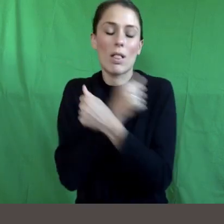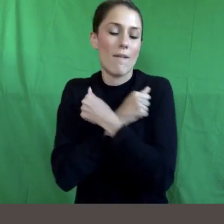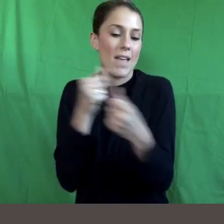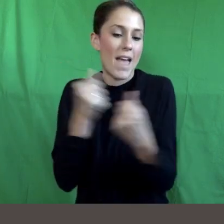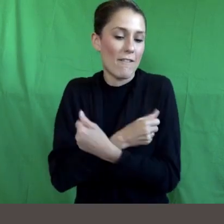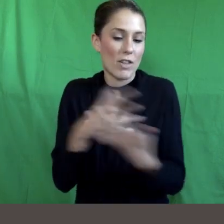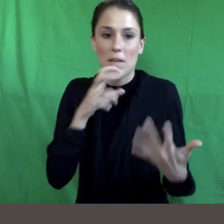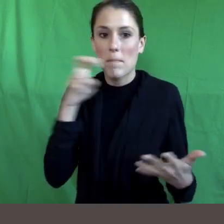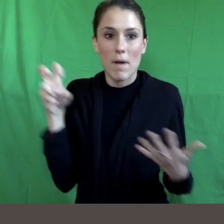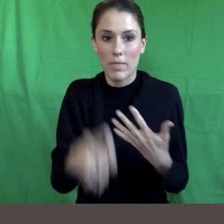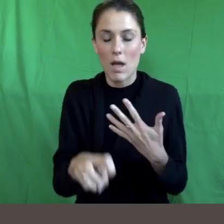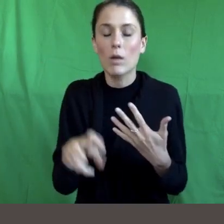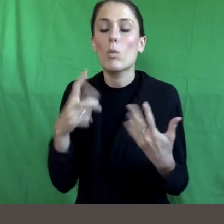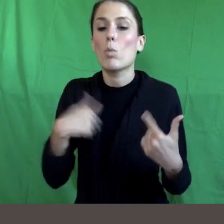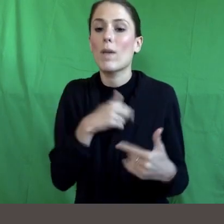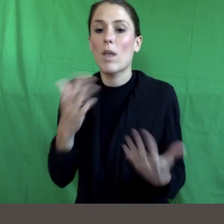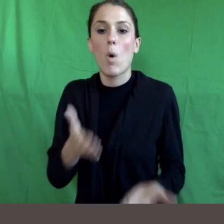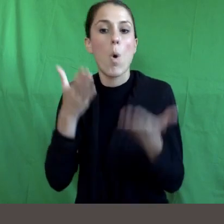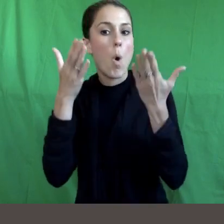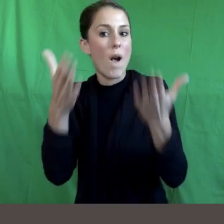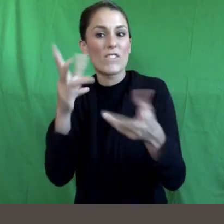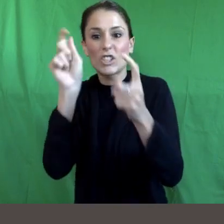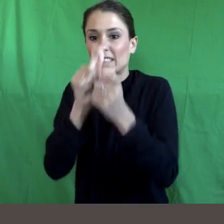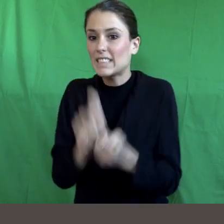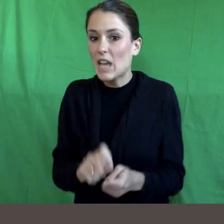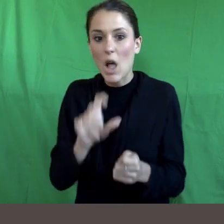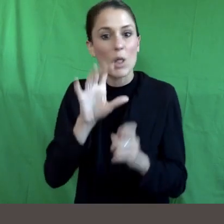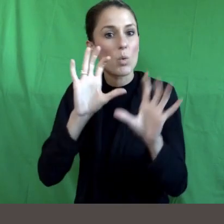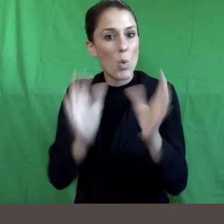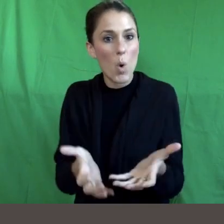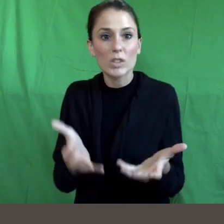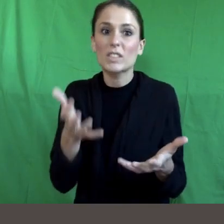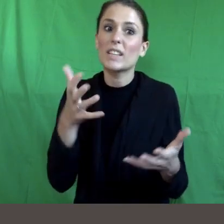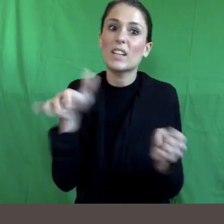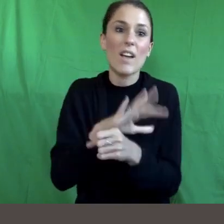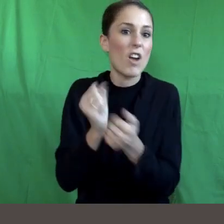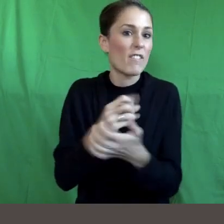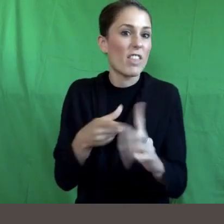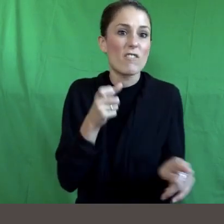We offer practical, detailed courses that cover everything from basics of programming